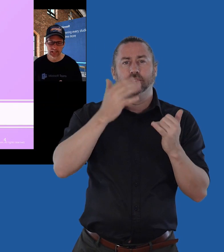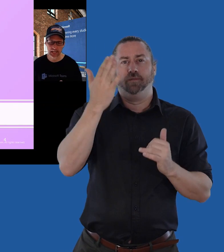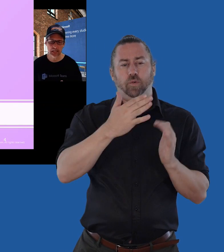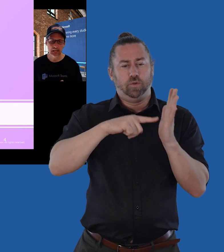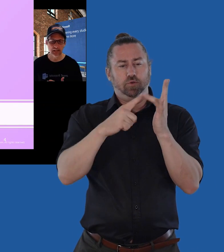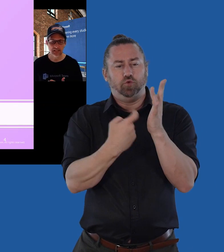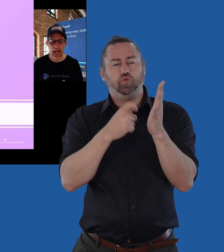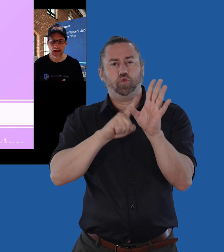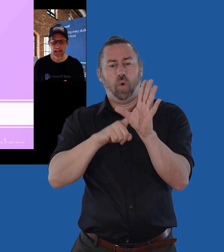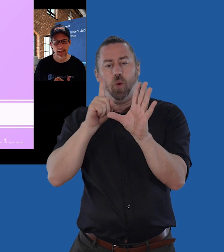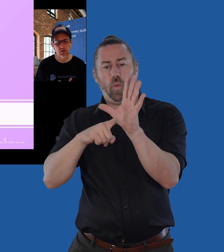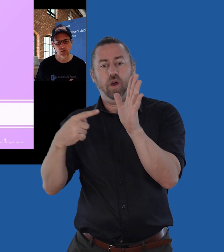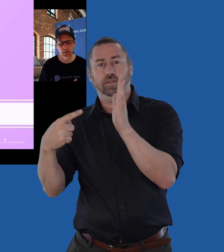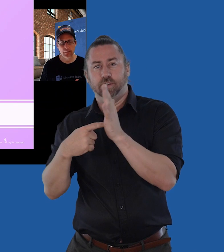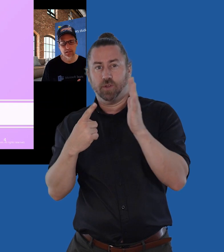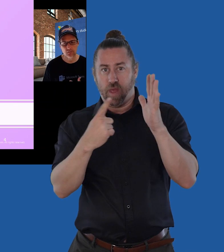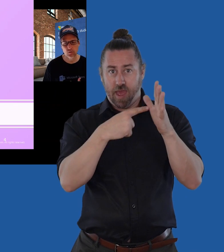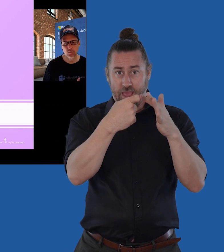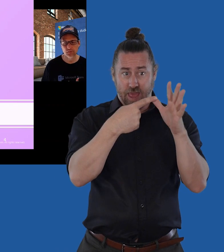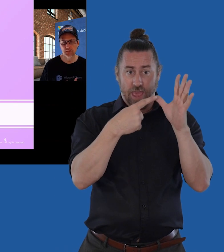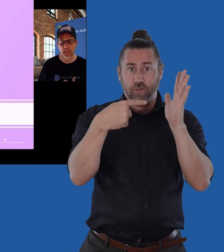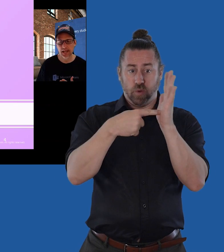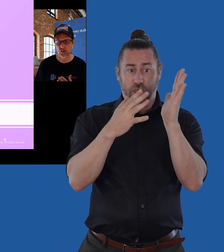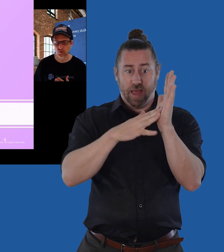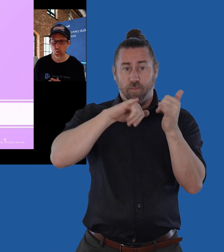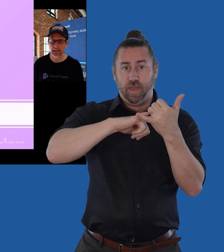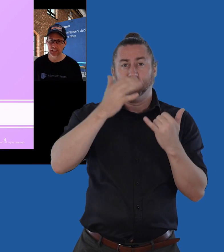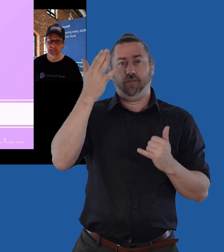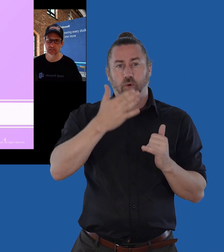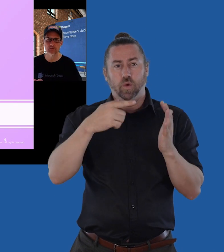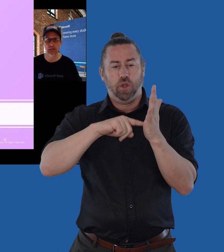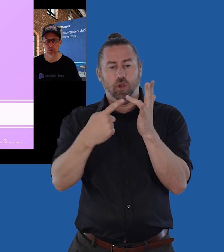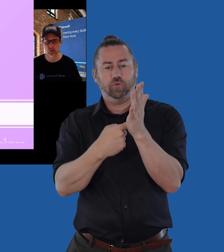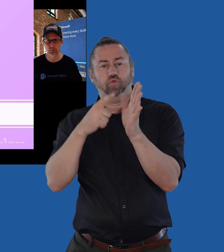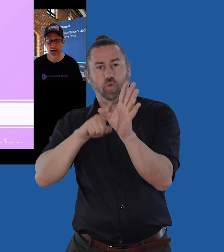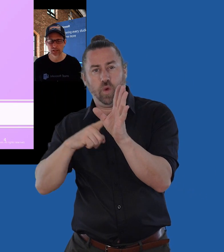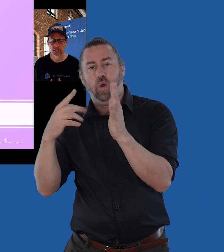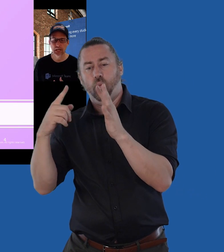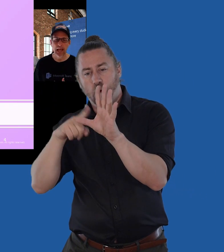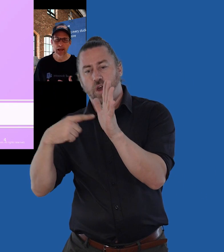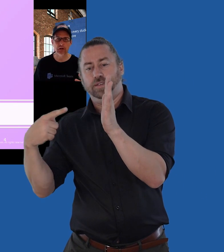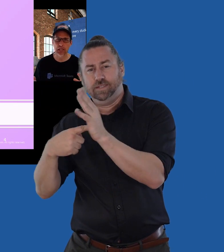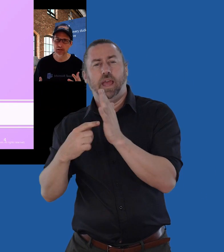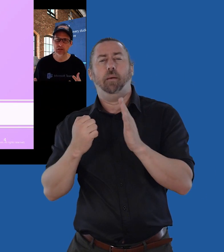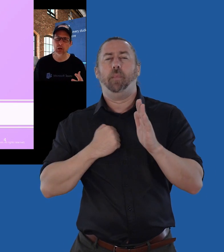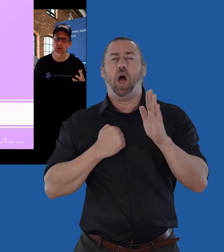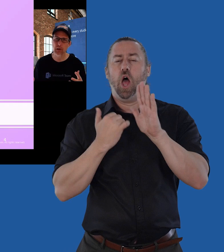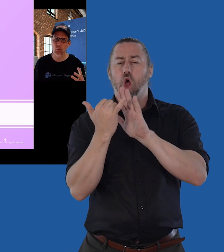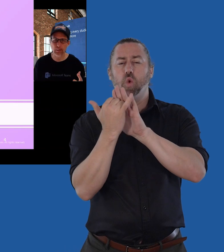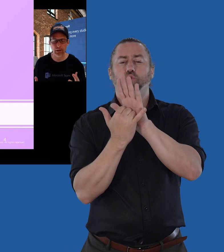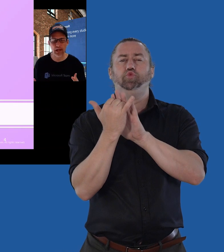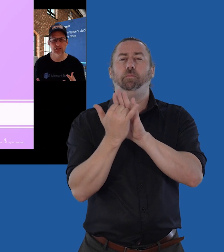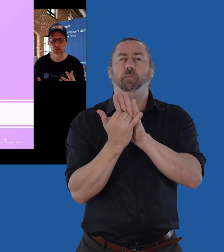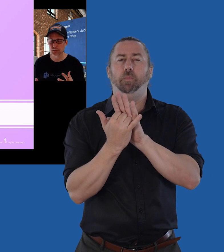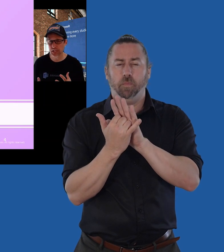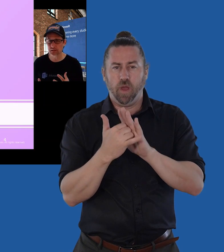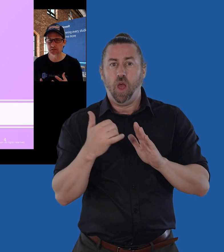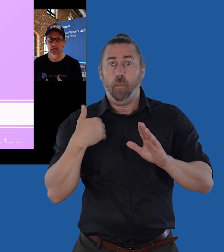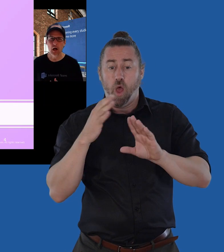that's aka.ms/TroyYt, this is my YouTube page, and I've collected a lot of my webinars over the years,